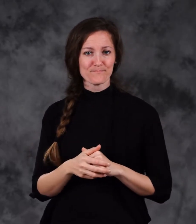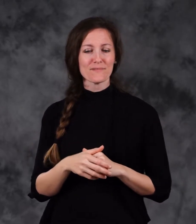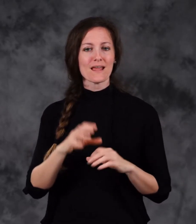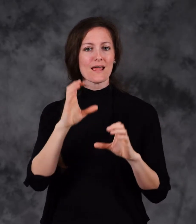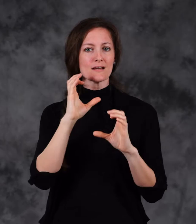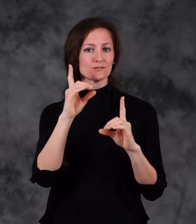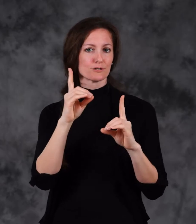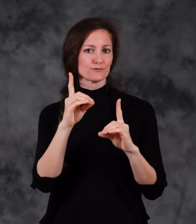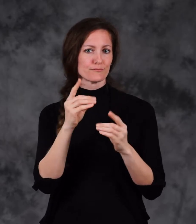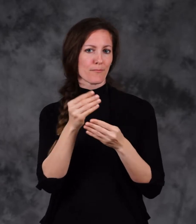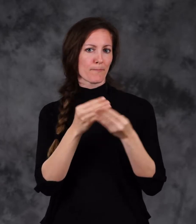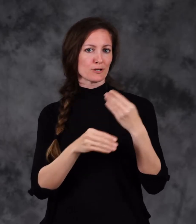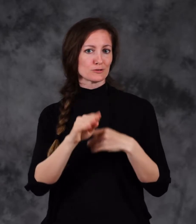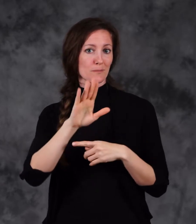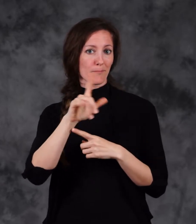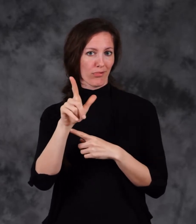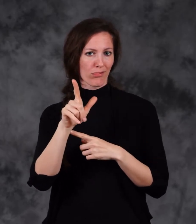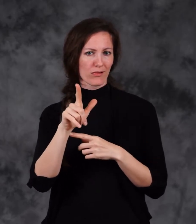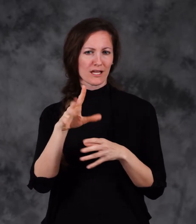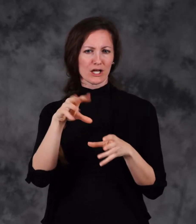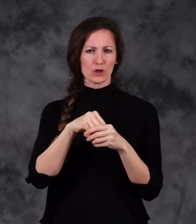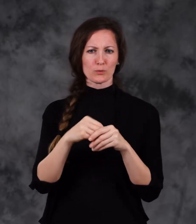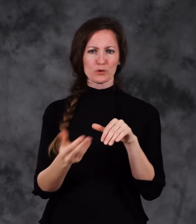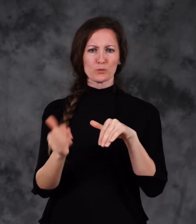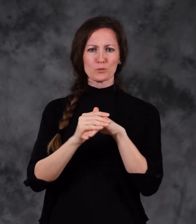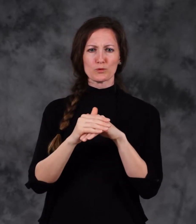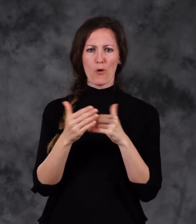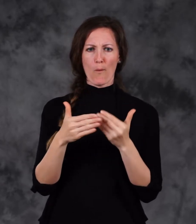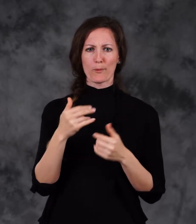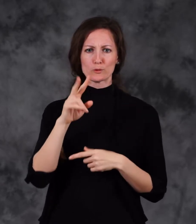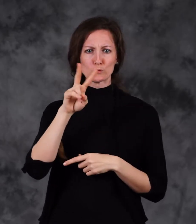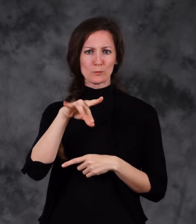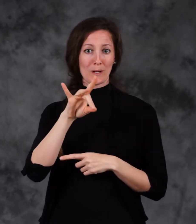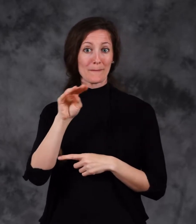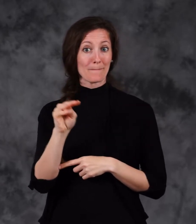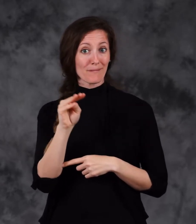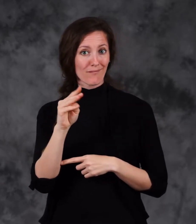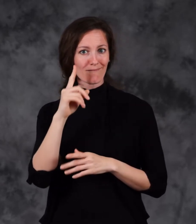The Education Budget bill includes an increase of almost $2.8 million